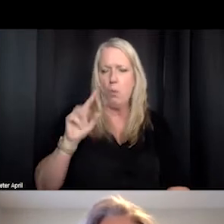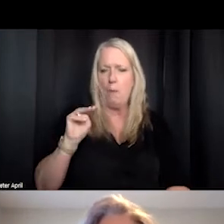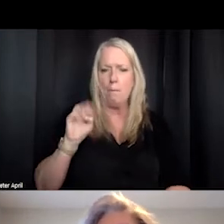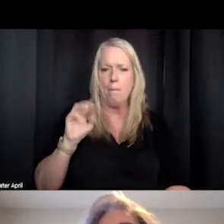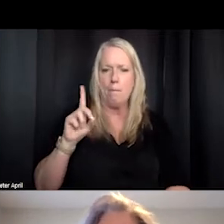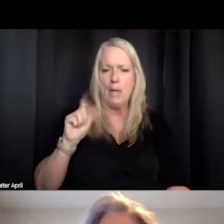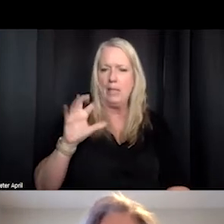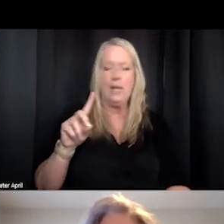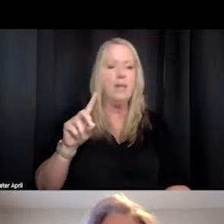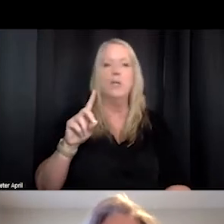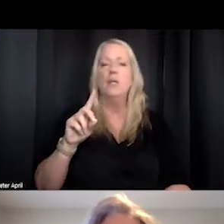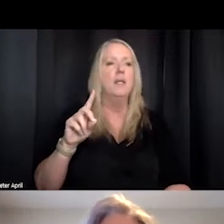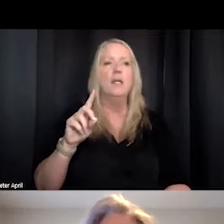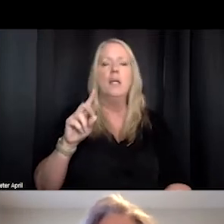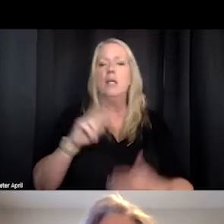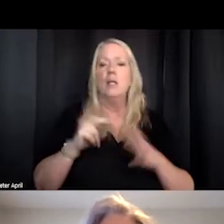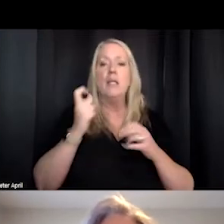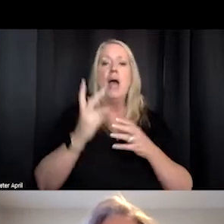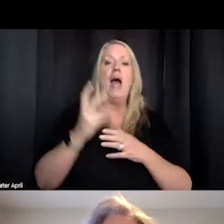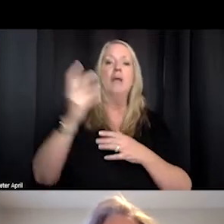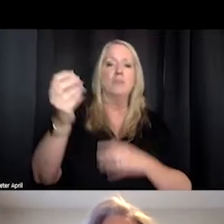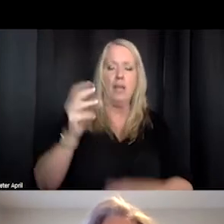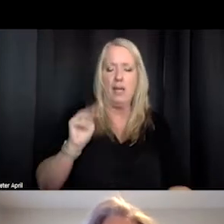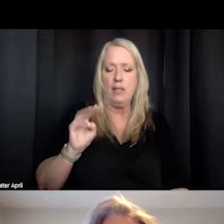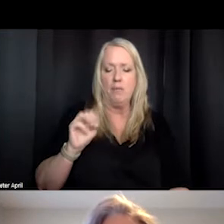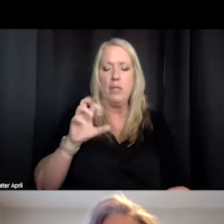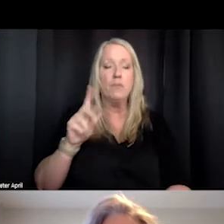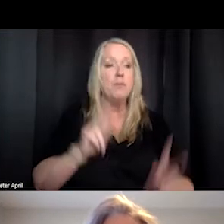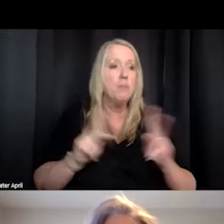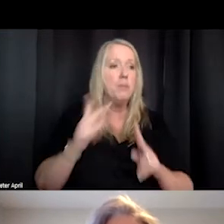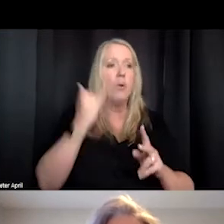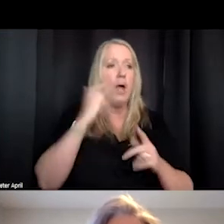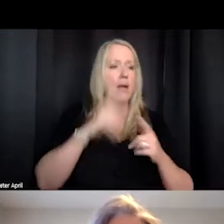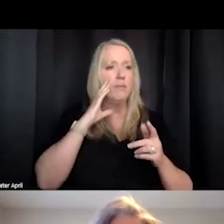GO OUTSIDE OF THE MEDICAID REALM IN TERMS OF PEOPLE HAVING CRISIS AND WE CERTAINLY UNDERSTAND,